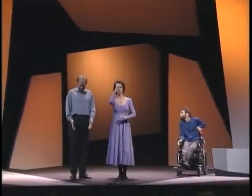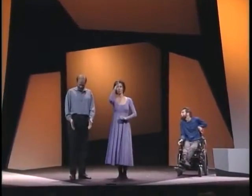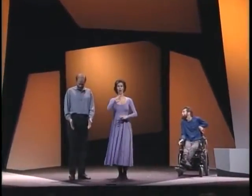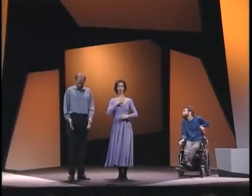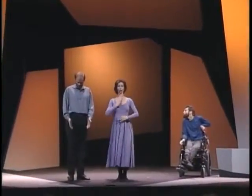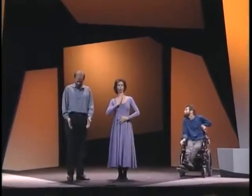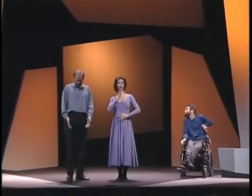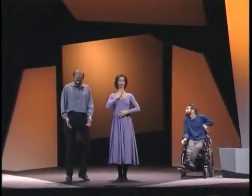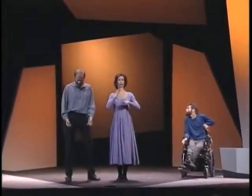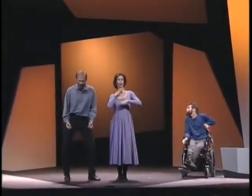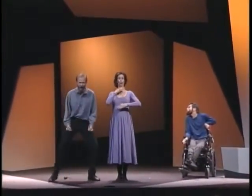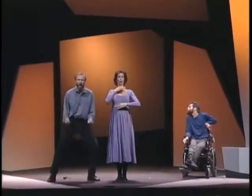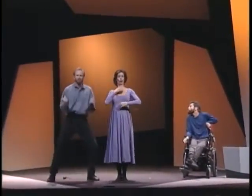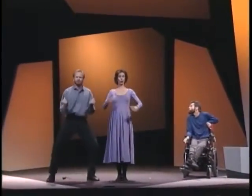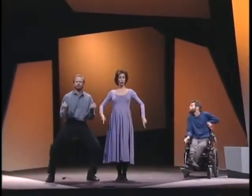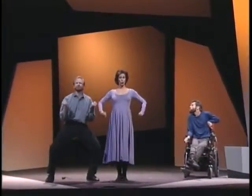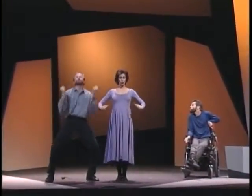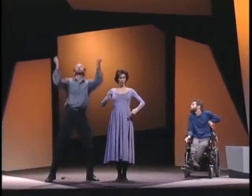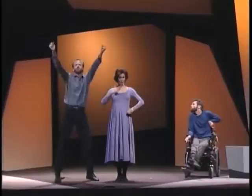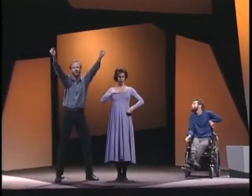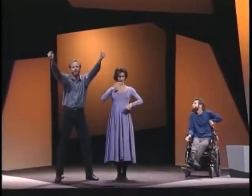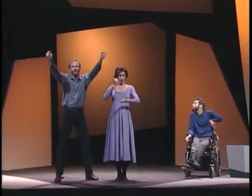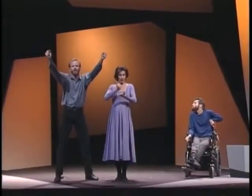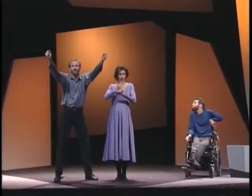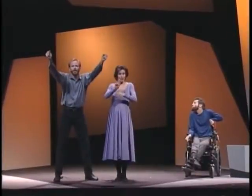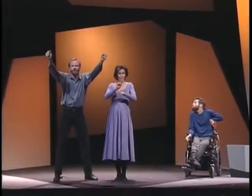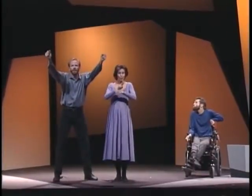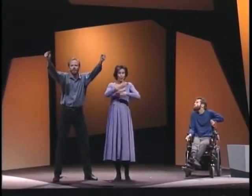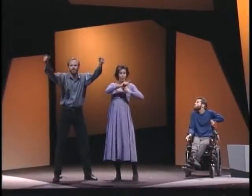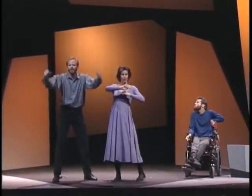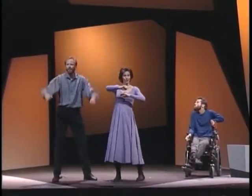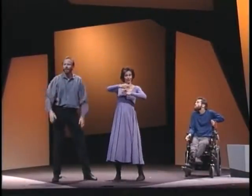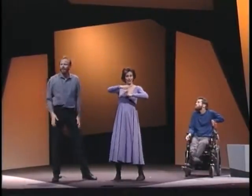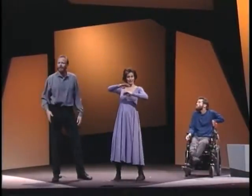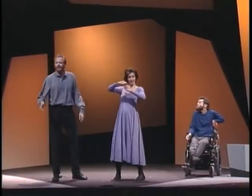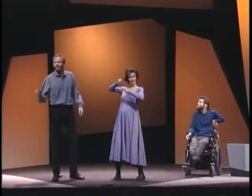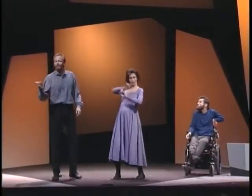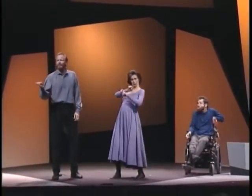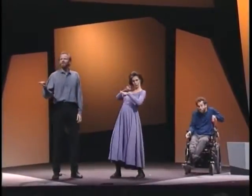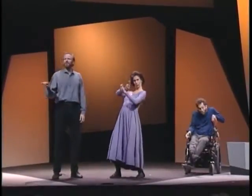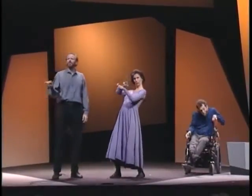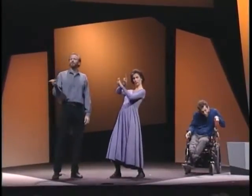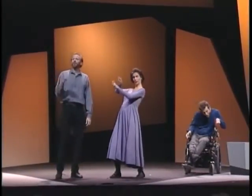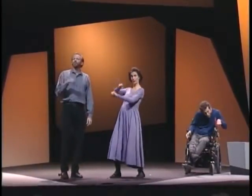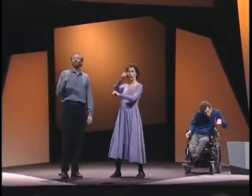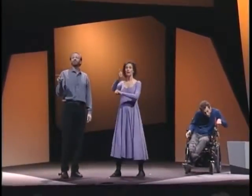my wheelchair up the escalator the lady in the train station who told everybody